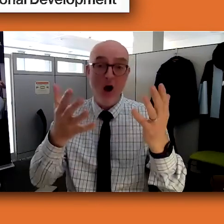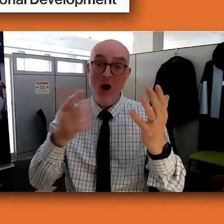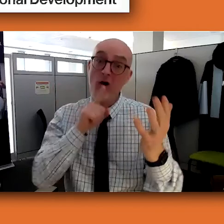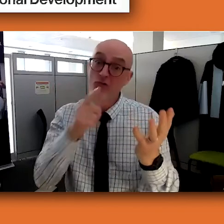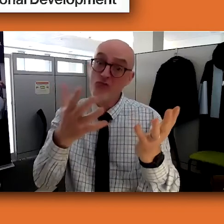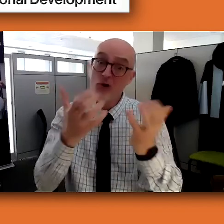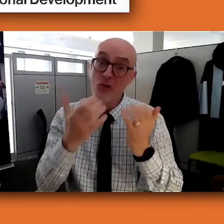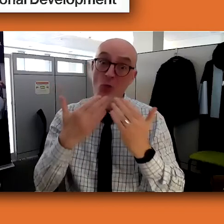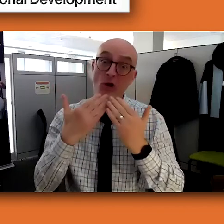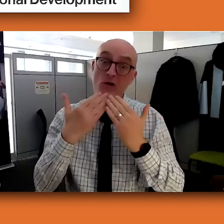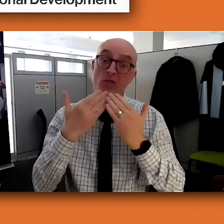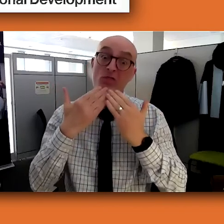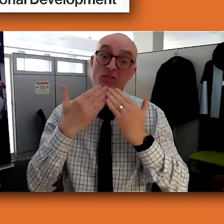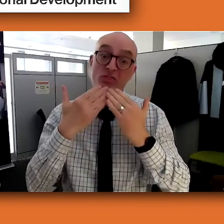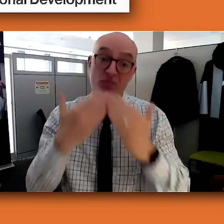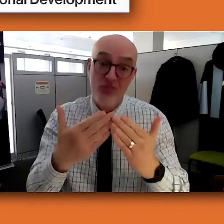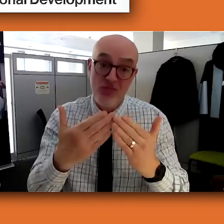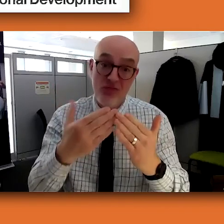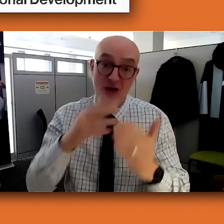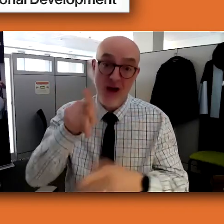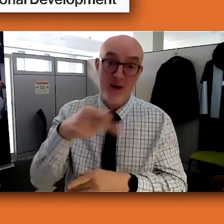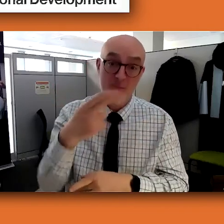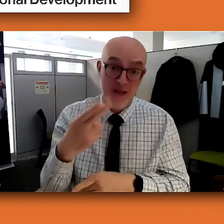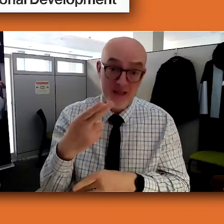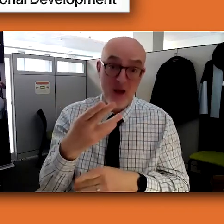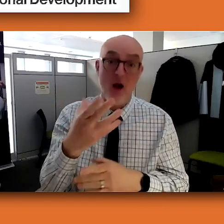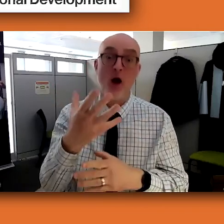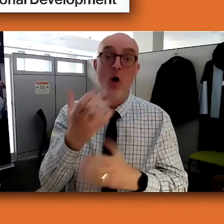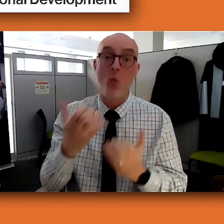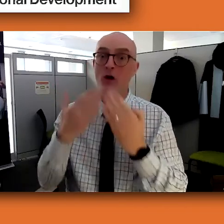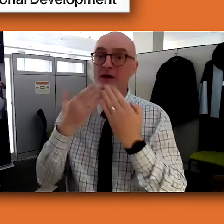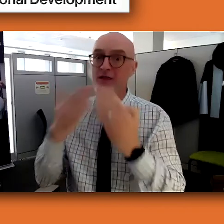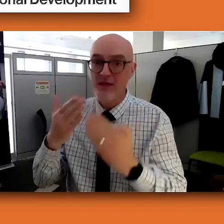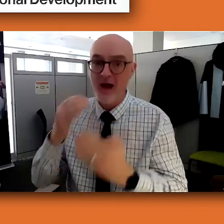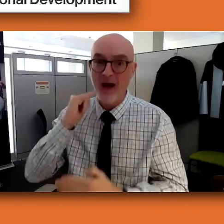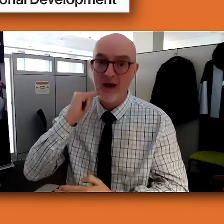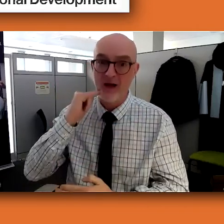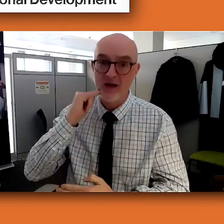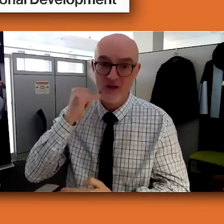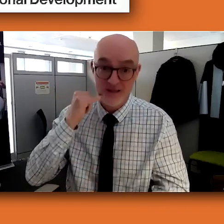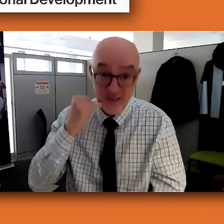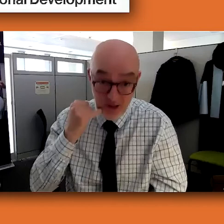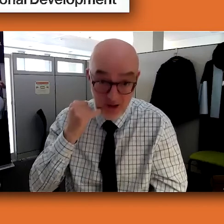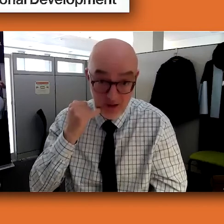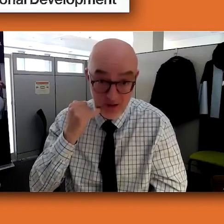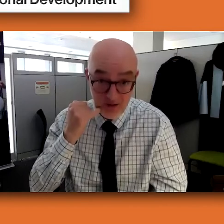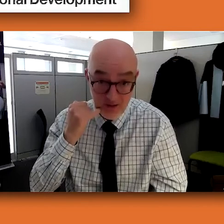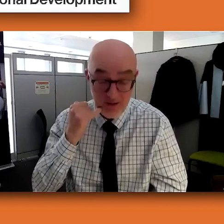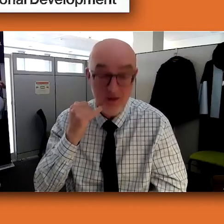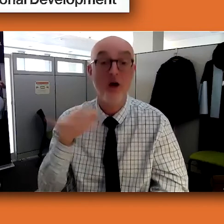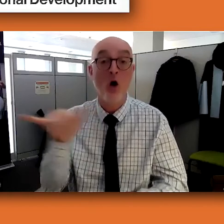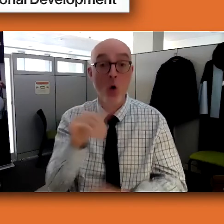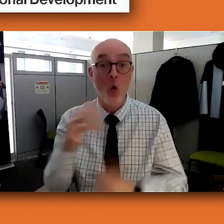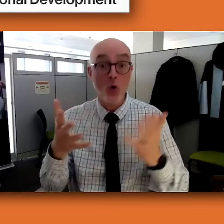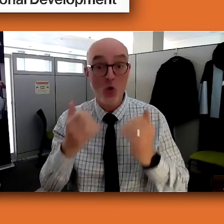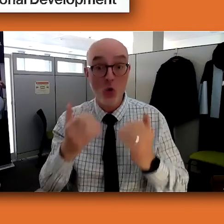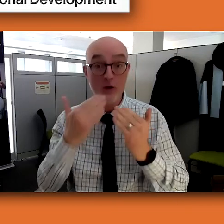Matt: Right. Our time is coming to an end. I think we will have to close at this point, but again, Peter, thank you so much.